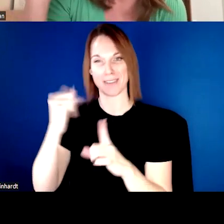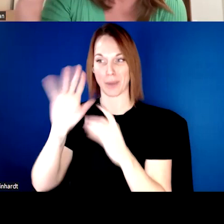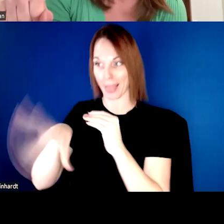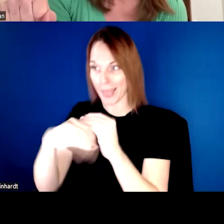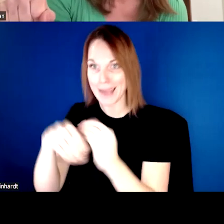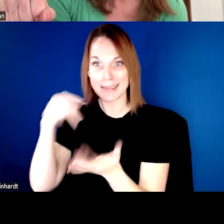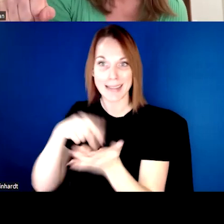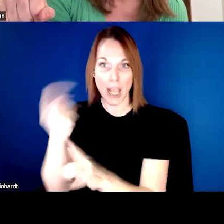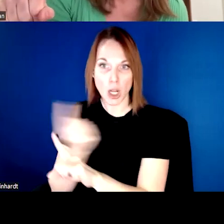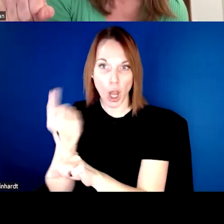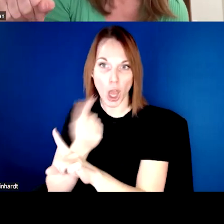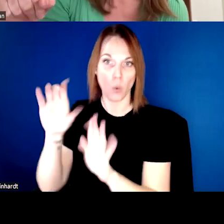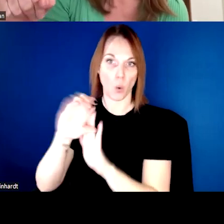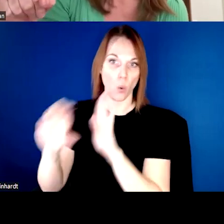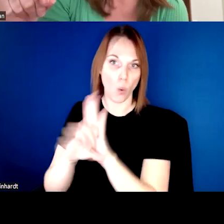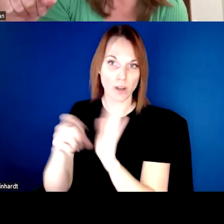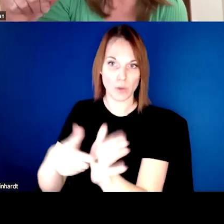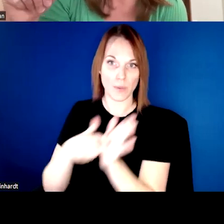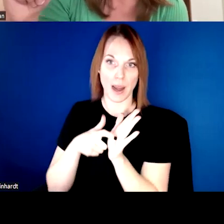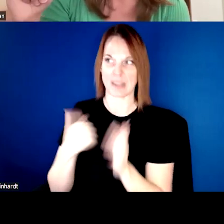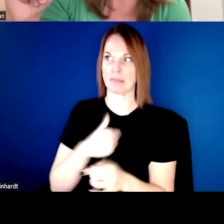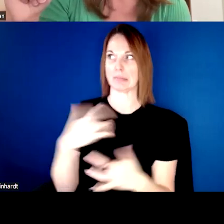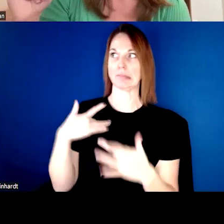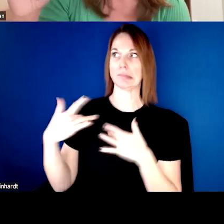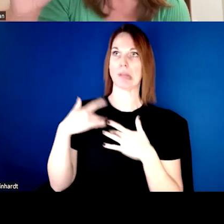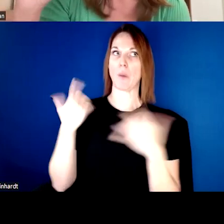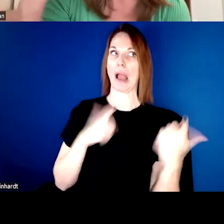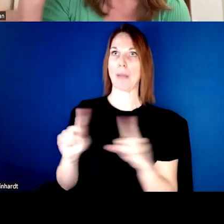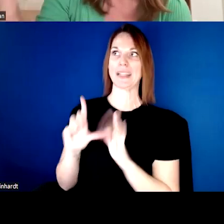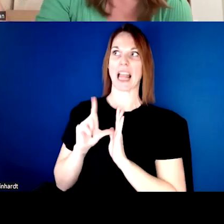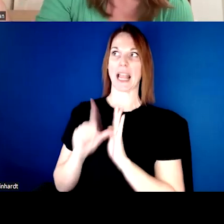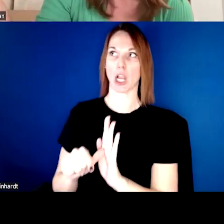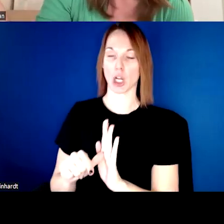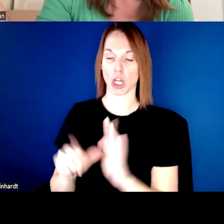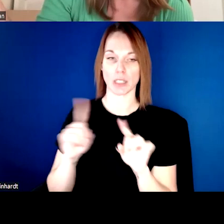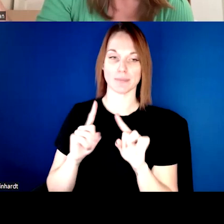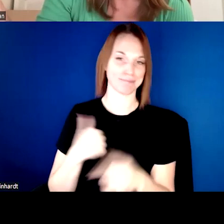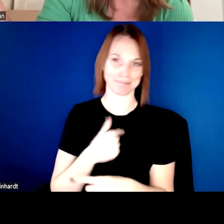we're really worried about what's going to happen later. We're not seeing that students